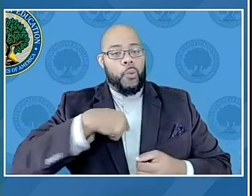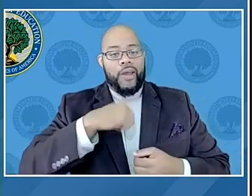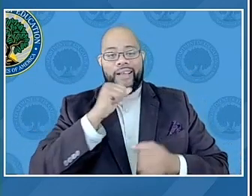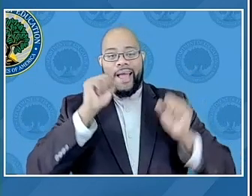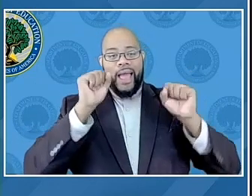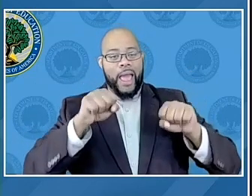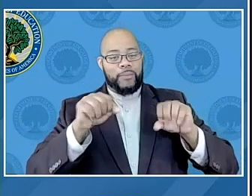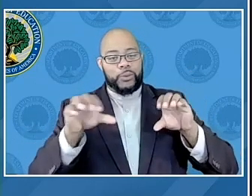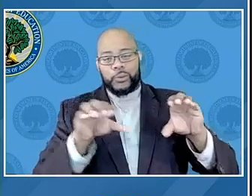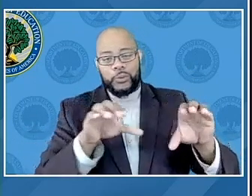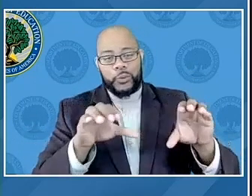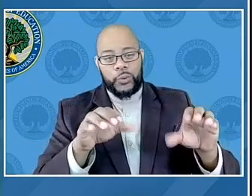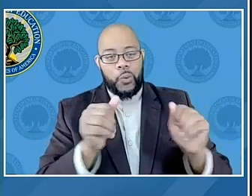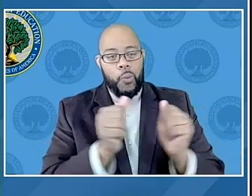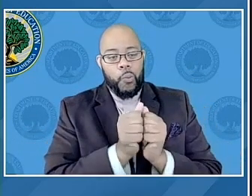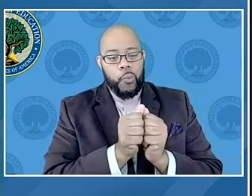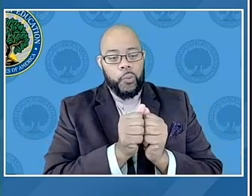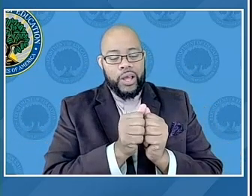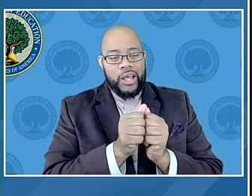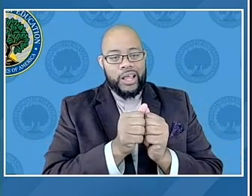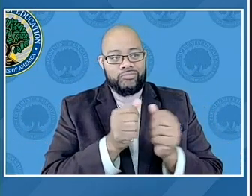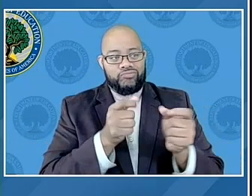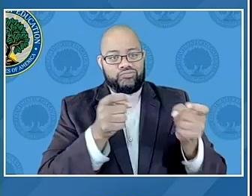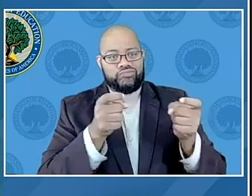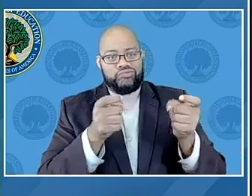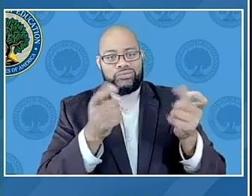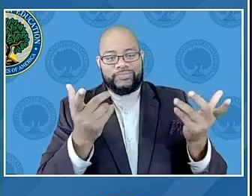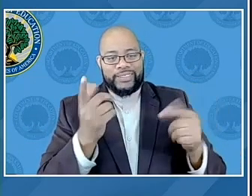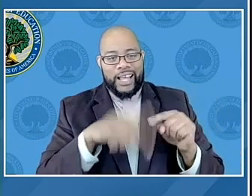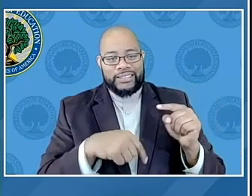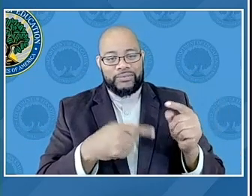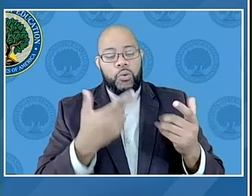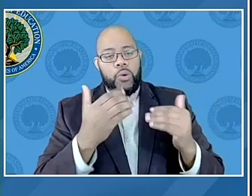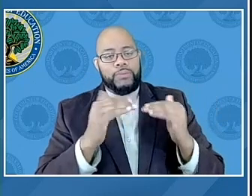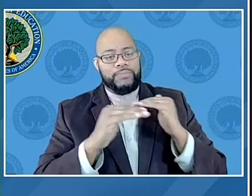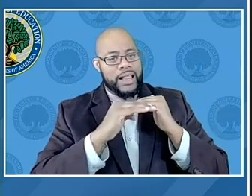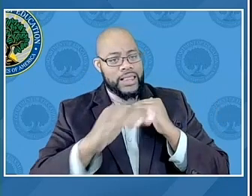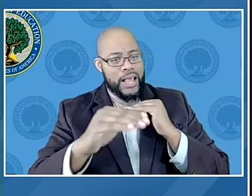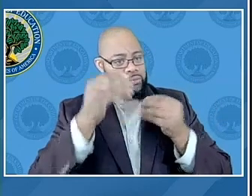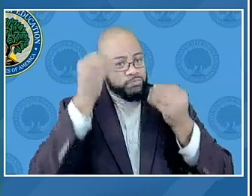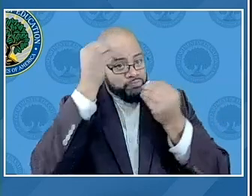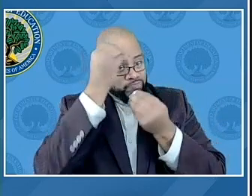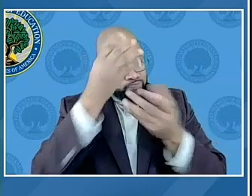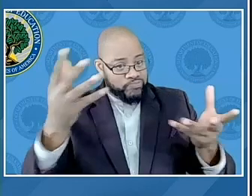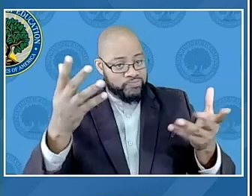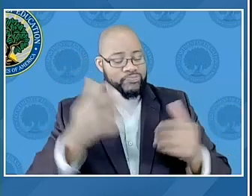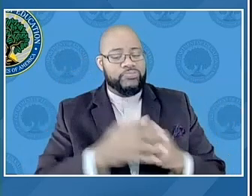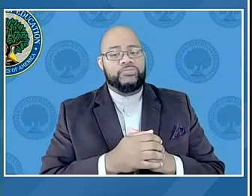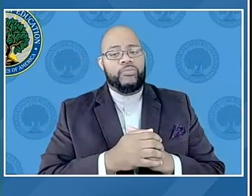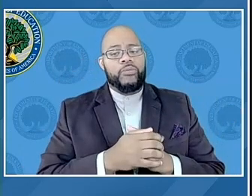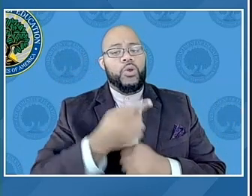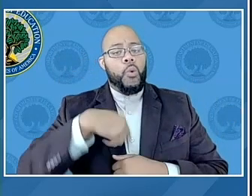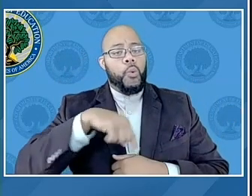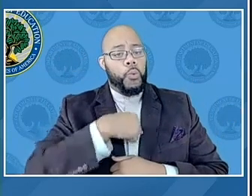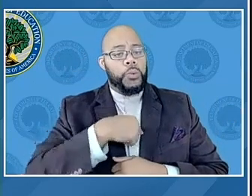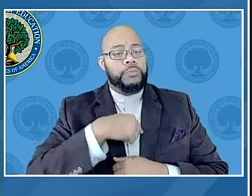with regulations. And I just wanted to, you know, level the playing field to tell you that we are looking at everything we can look at